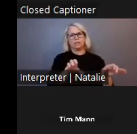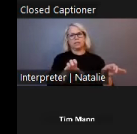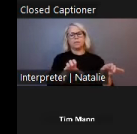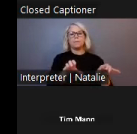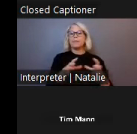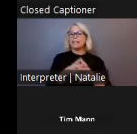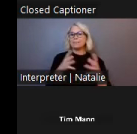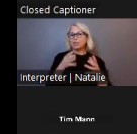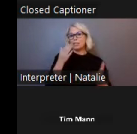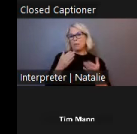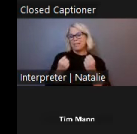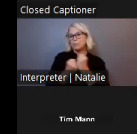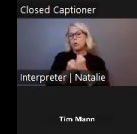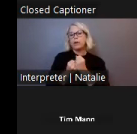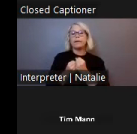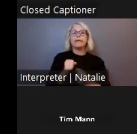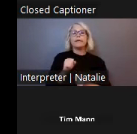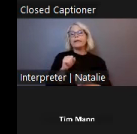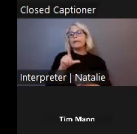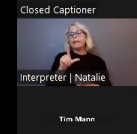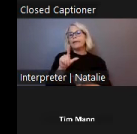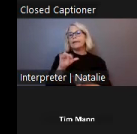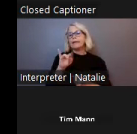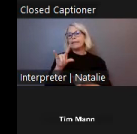They do not control it.